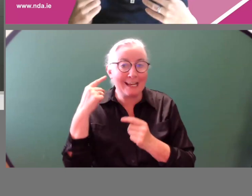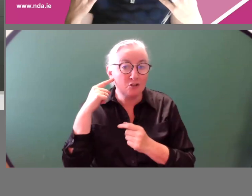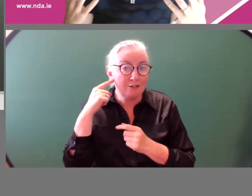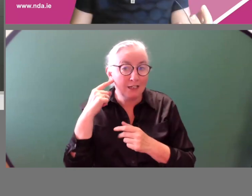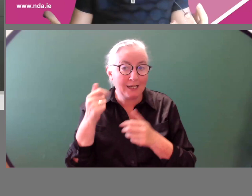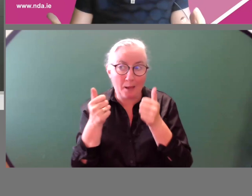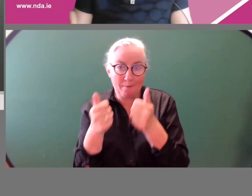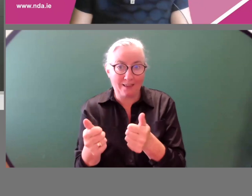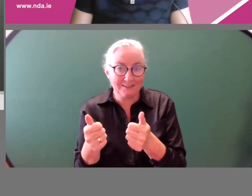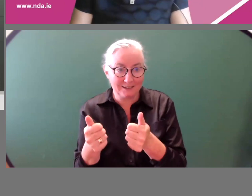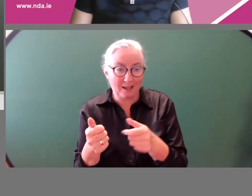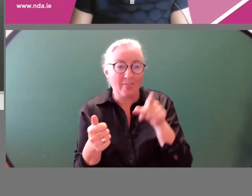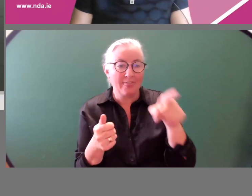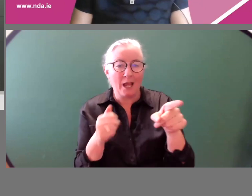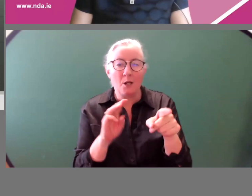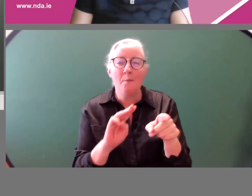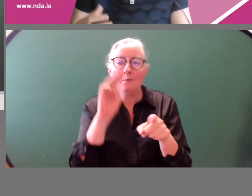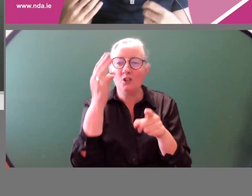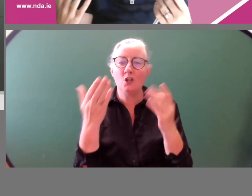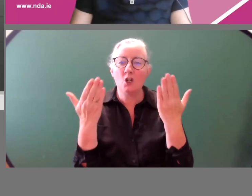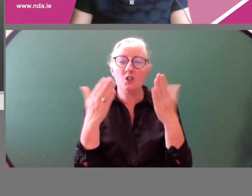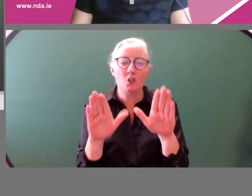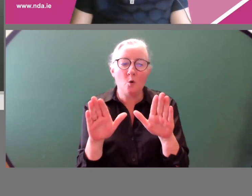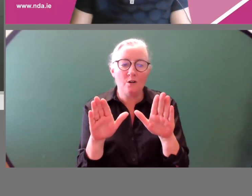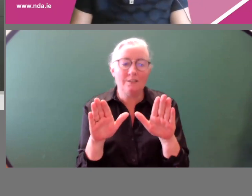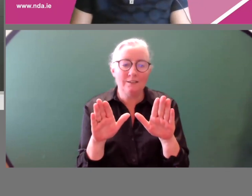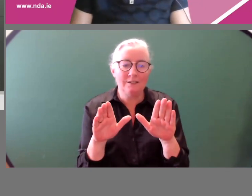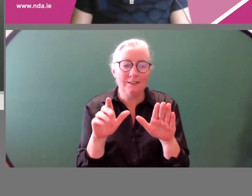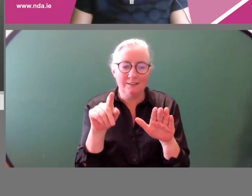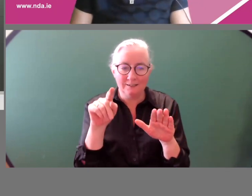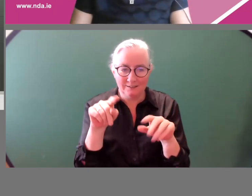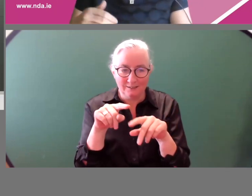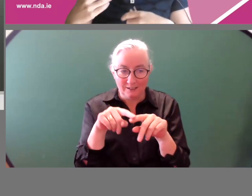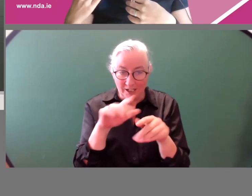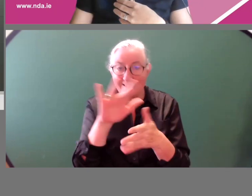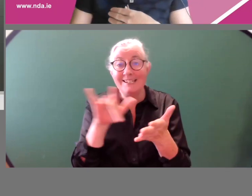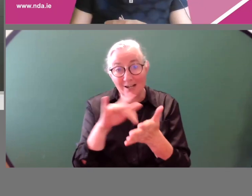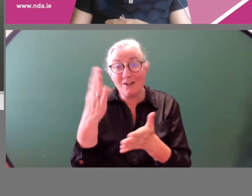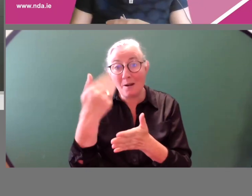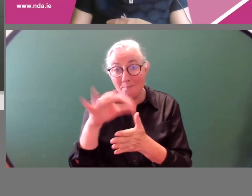So in this image we're showing a destination control lift where you choose the floor you